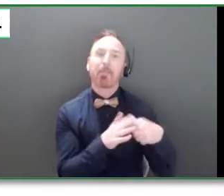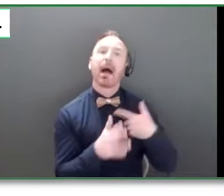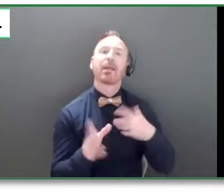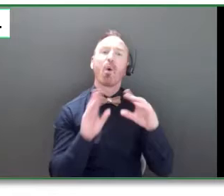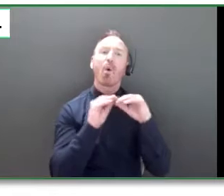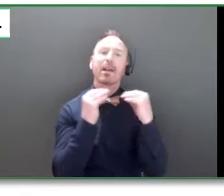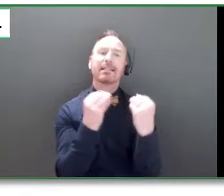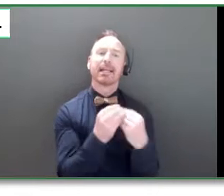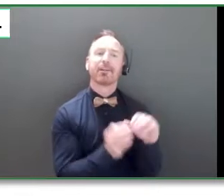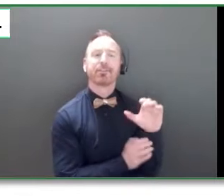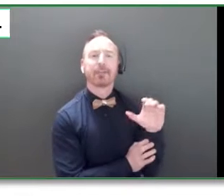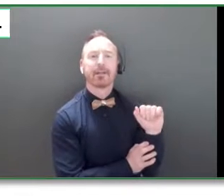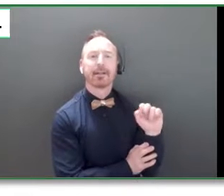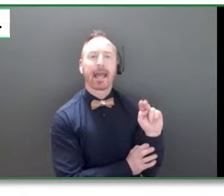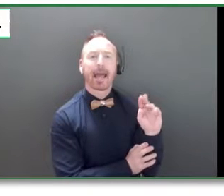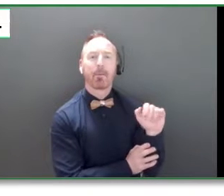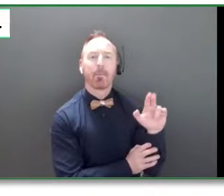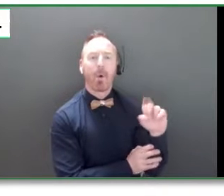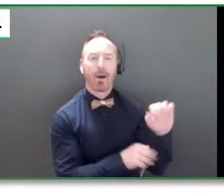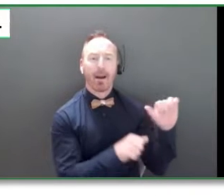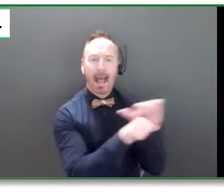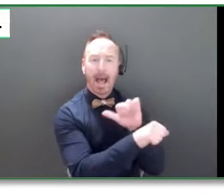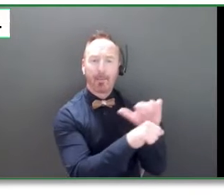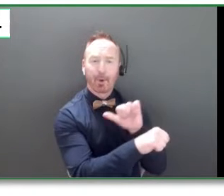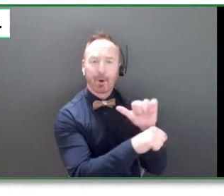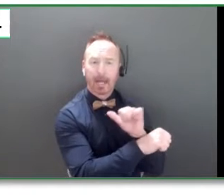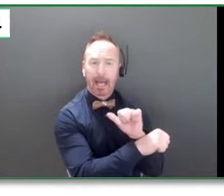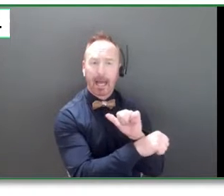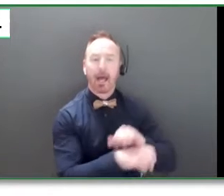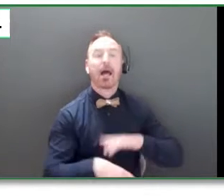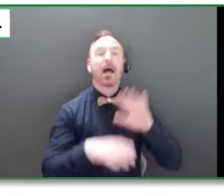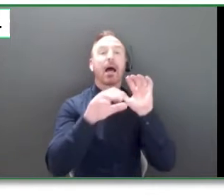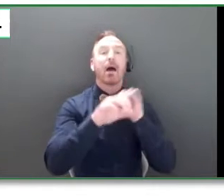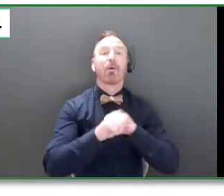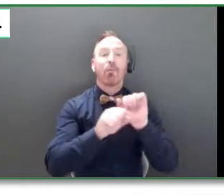Rocky Mountain Adaptive. They do most of their